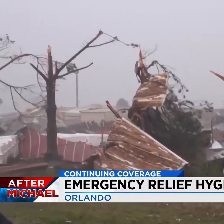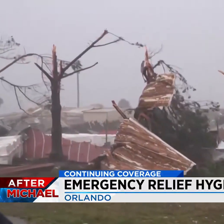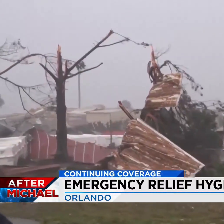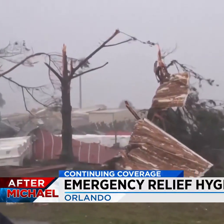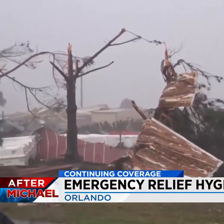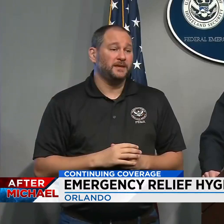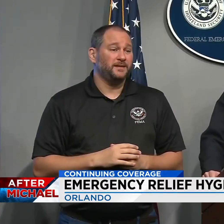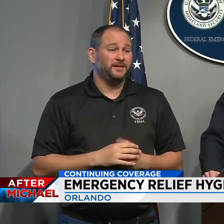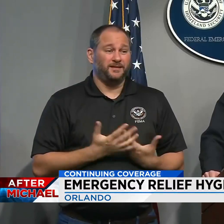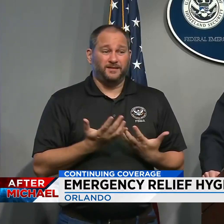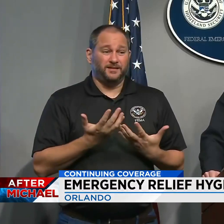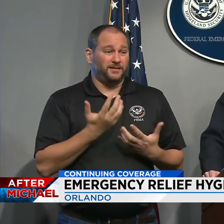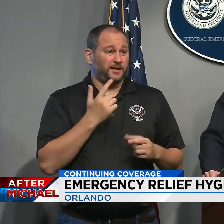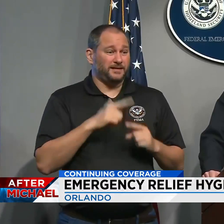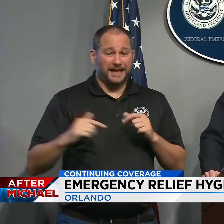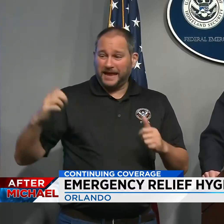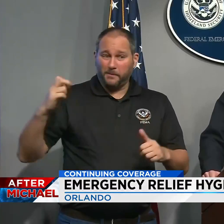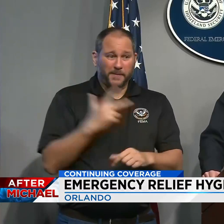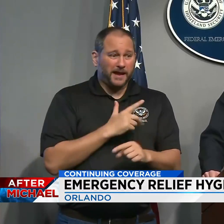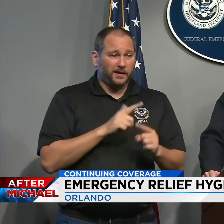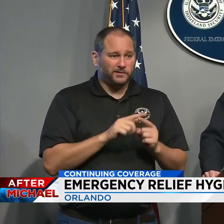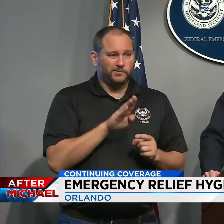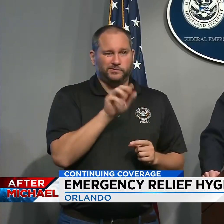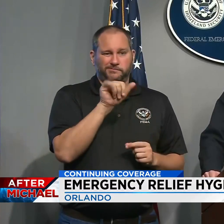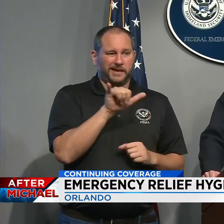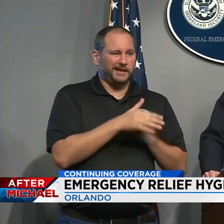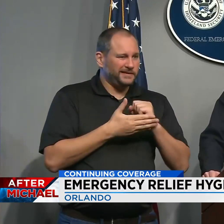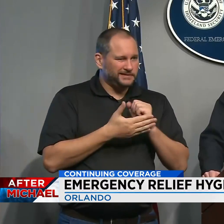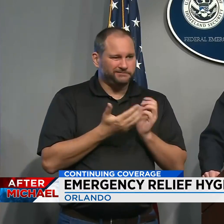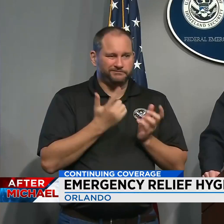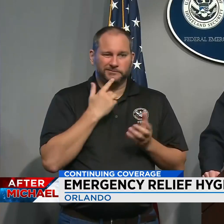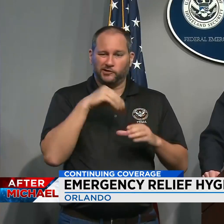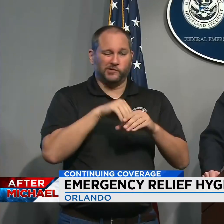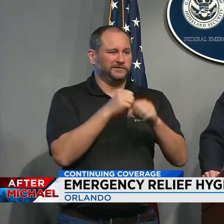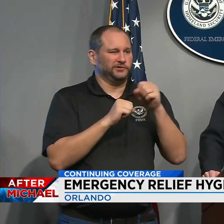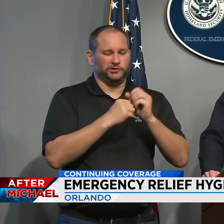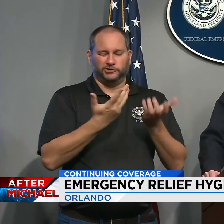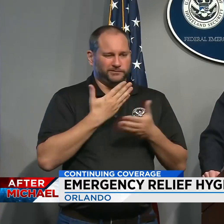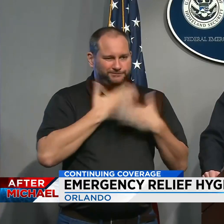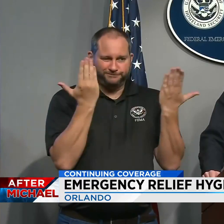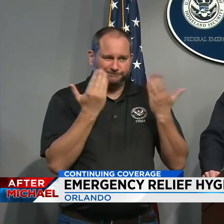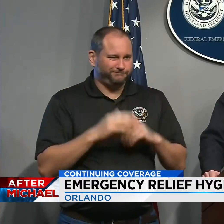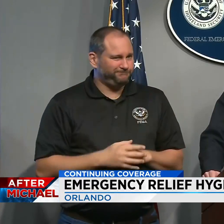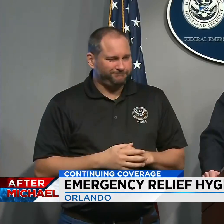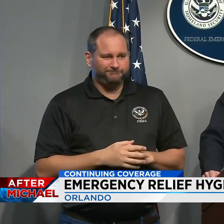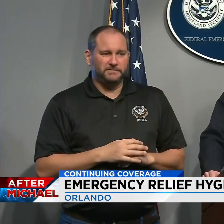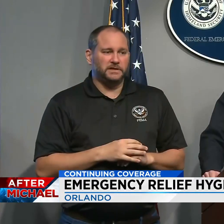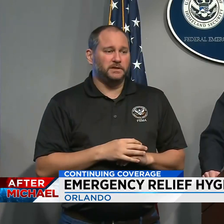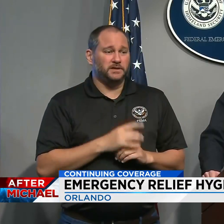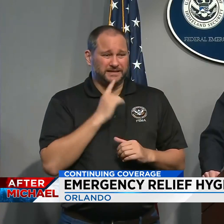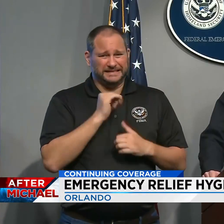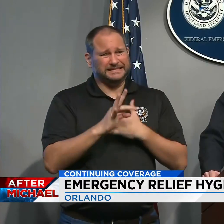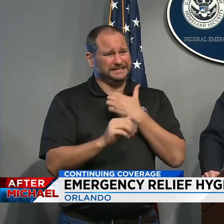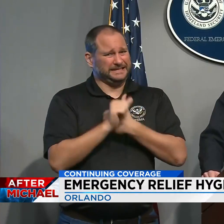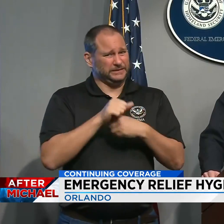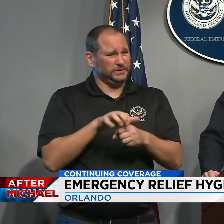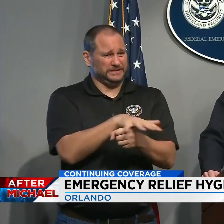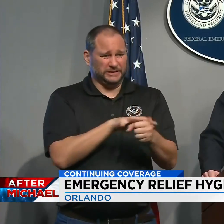RETURN, PARTICULARLY TO BAIT COUNTY FLORIDA. >> Reporter: YOUR HEART WANTS TO COUNTY FLORIDA. >> Reporter: YOUR HEART WANTS TO HELP, ESPECIALLY AFTER SEEING Reporter: YOUR HEART WANTS TO HELP, ESPECIALLY AFTER SEEING THE HEARTBREAKING IMAGES OF HELP, ESPECIALLY AFTER SEEING THE HEARTBREAKING IMAGES OF HURRICANE MICHAEL. THE HEARTBREAKING IMAGES OF HURRICANE MICHAEL. FEMA SAYS IT’S NOT THE TIME